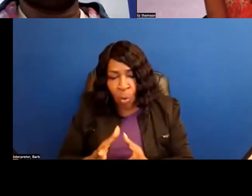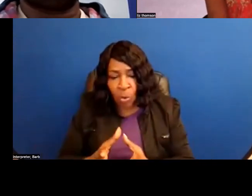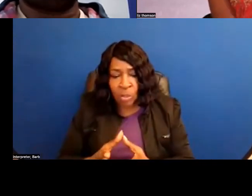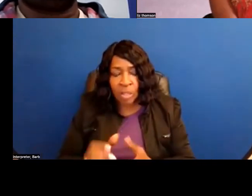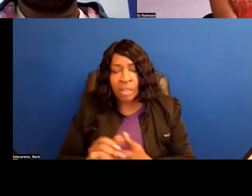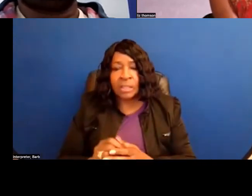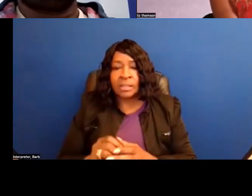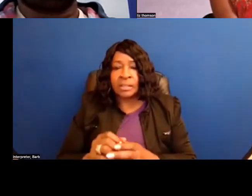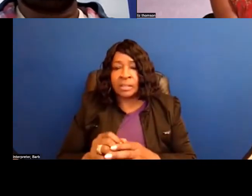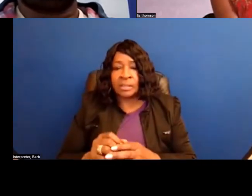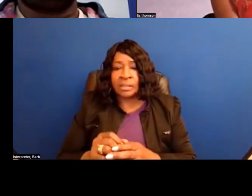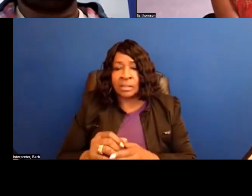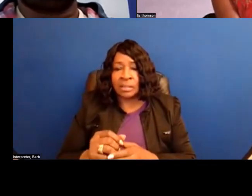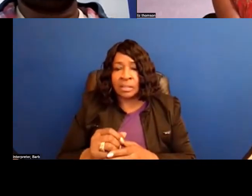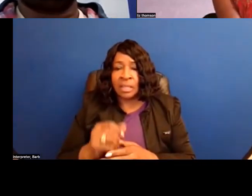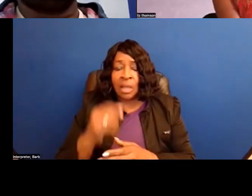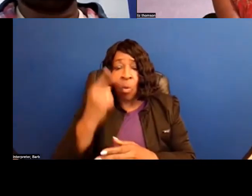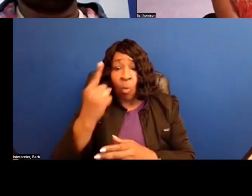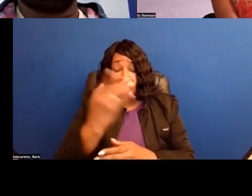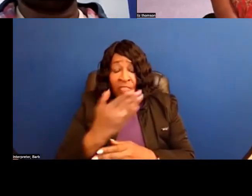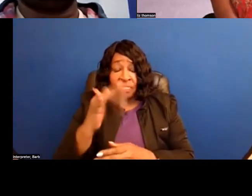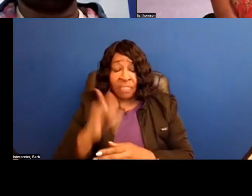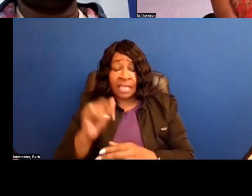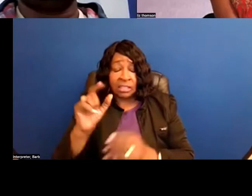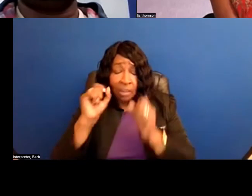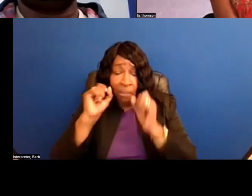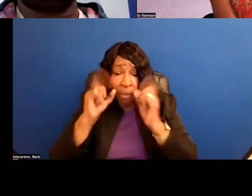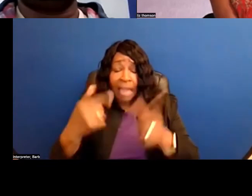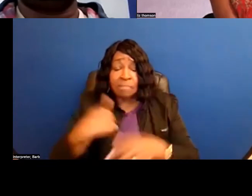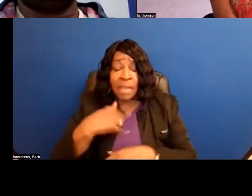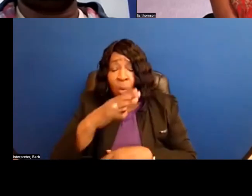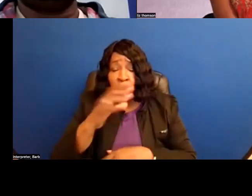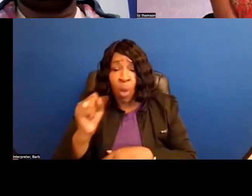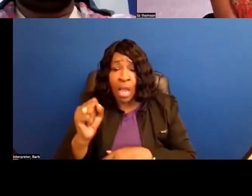And one thing that surprised me was, as I alluded to in a previous session,